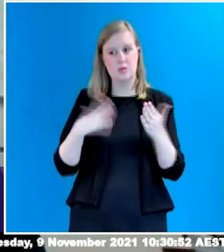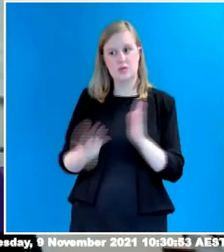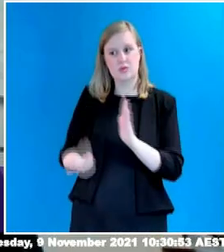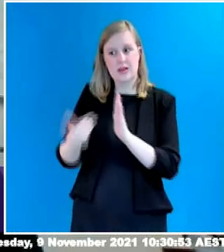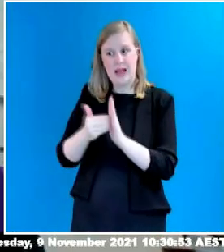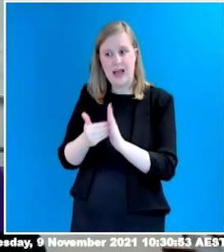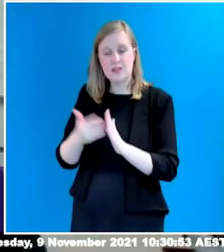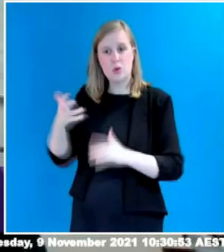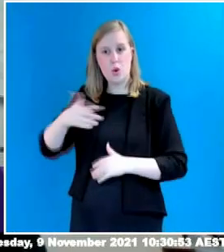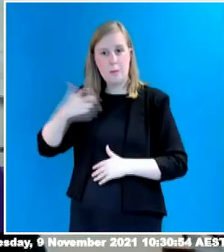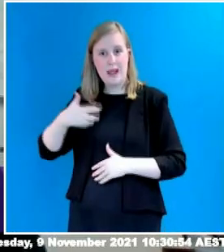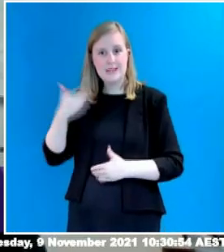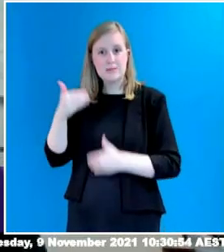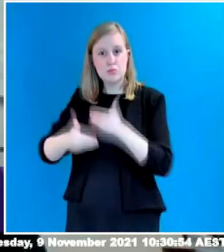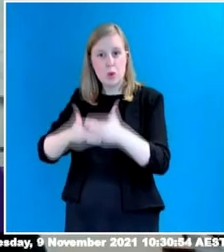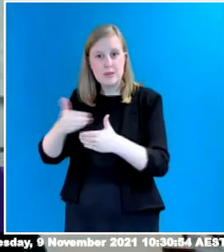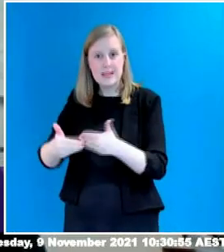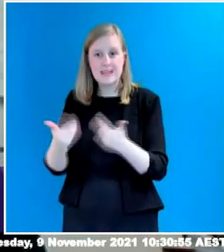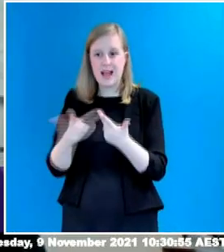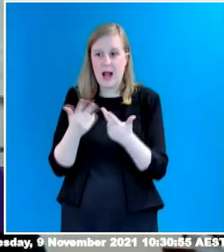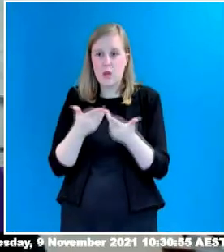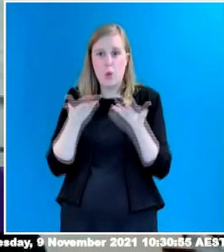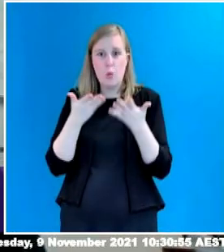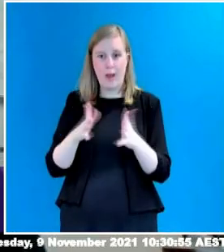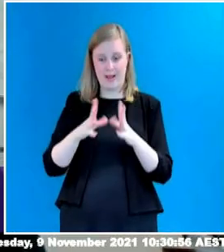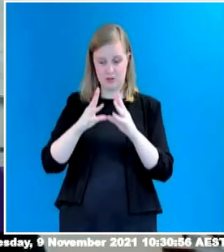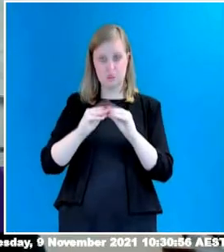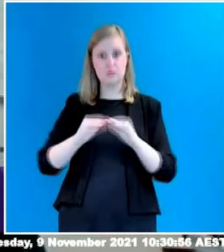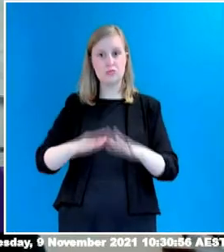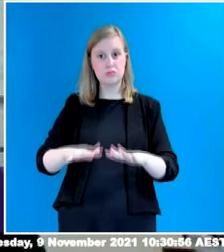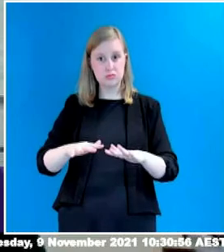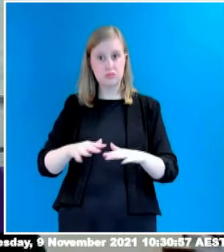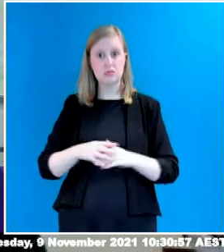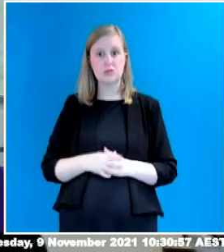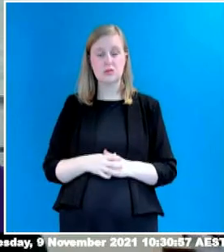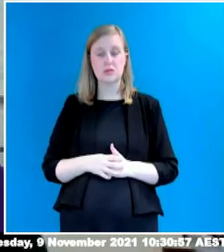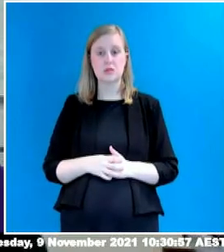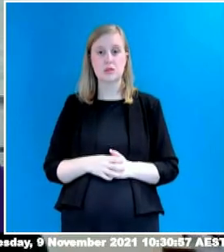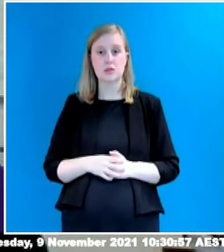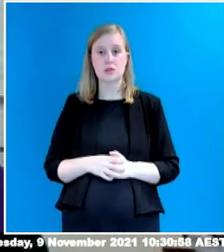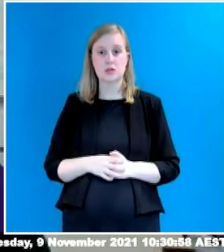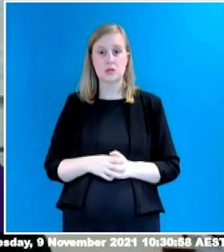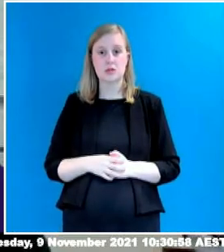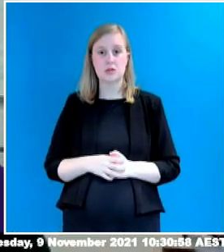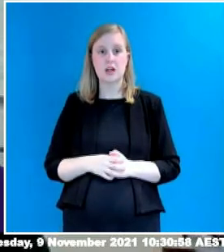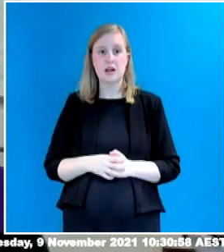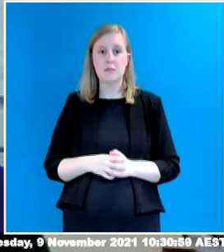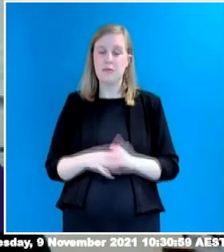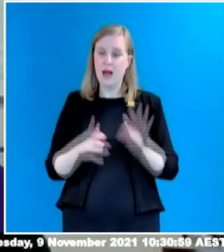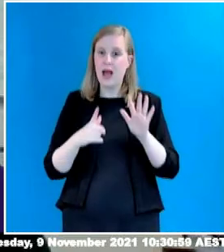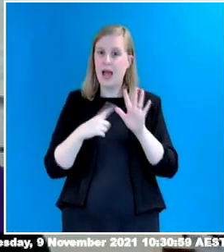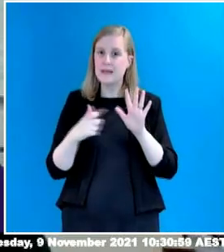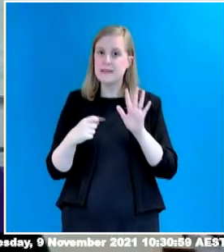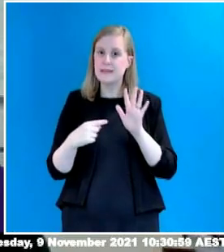But as I said, the ACT has made a strong claim on using the law to